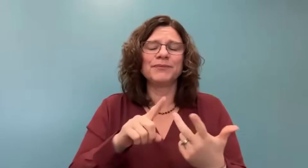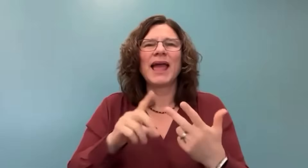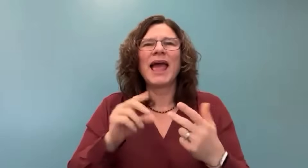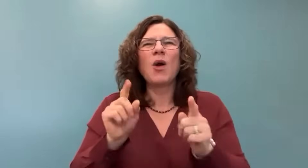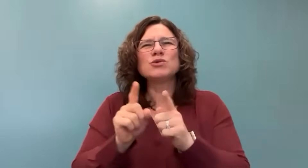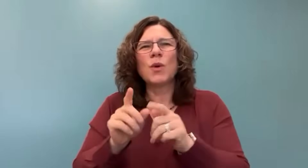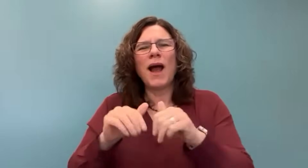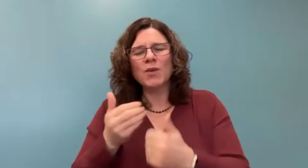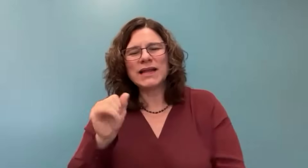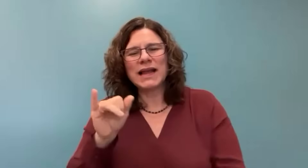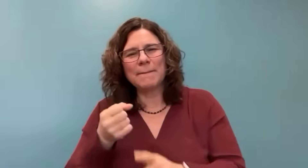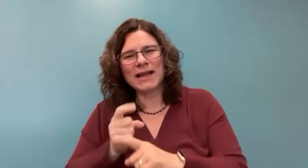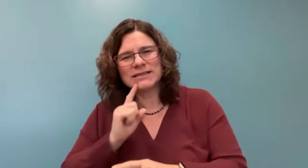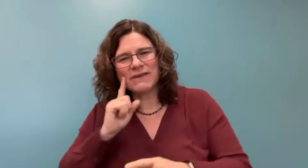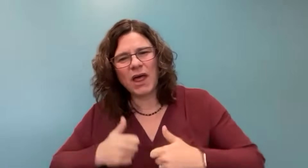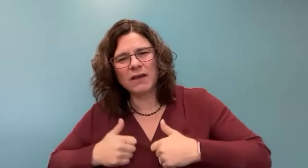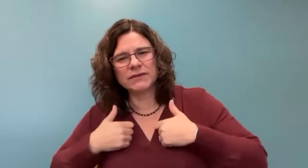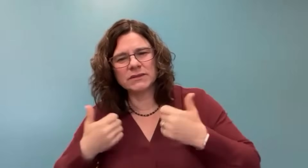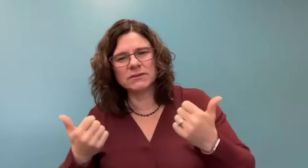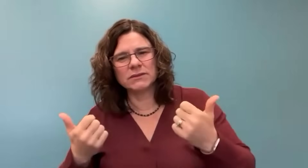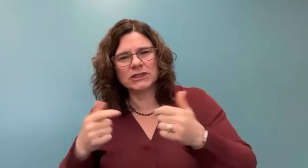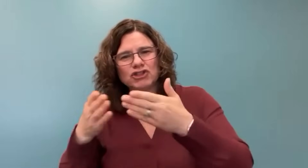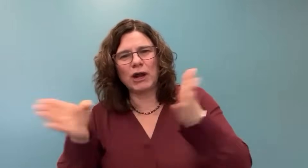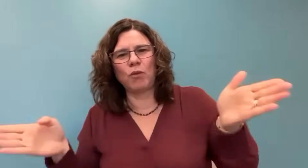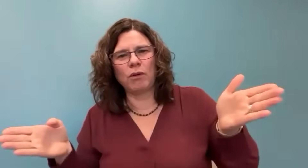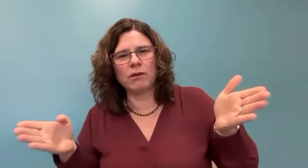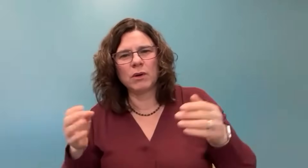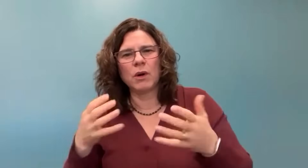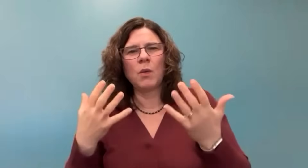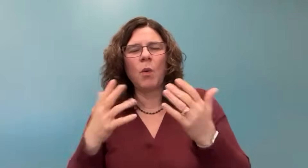The third is how does AI impact deaf lives in general?